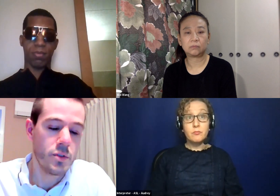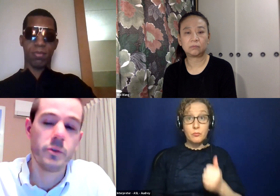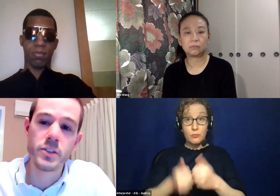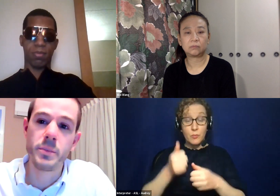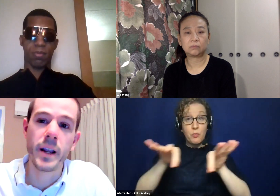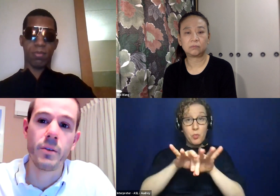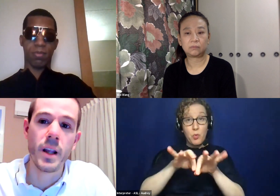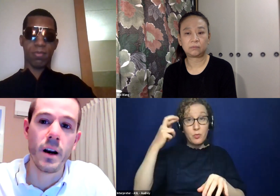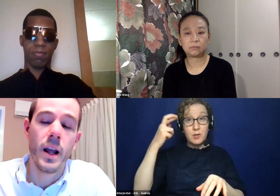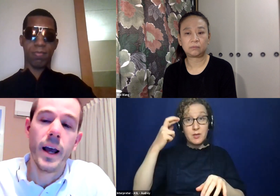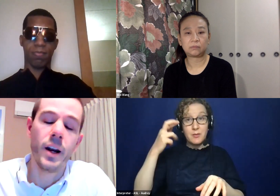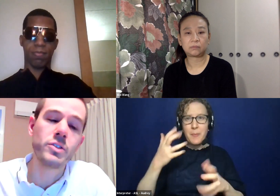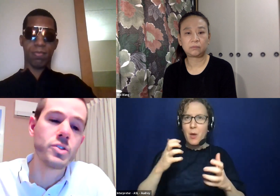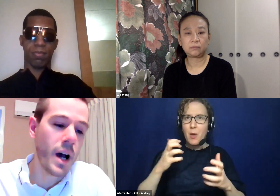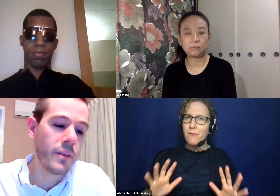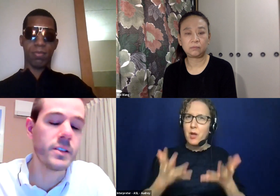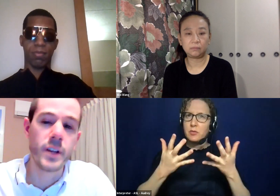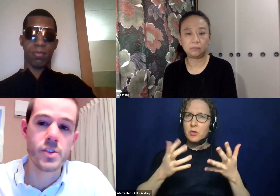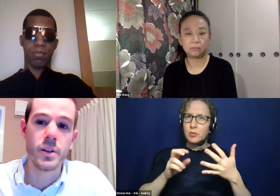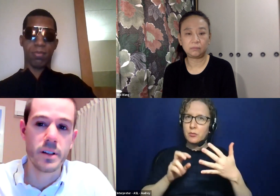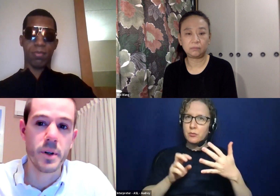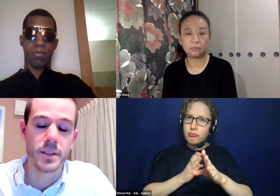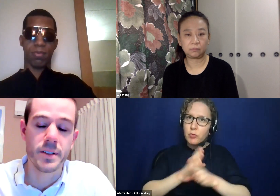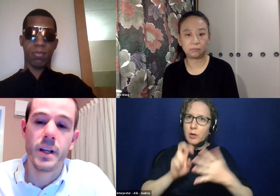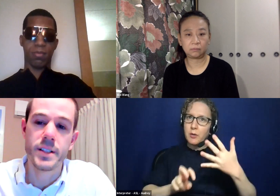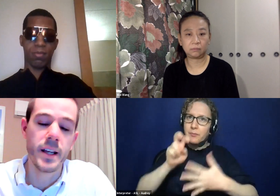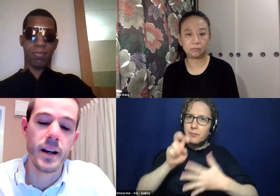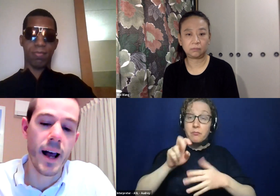to foster my career, and also to have an international experience,